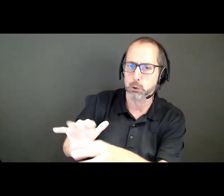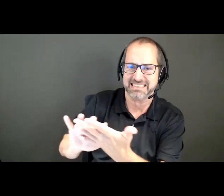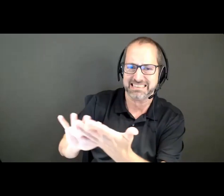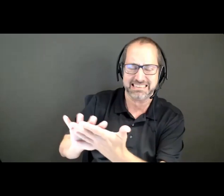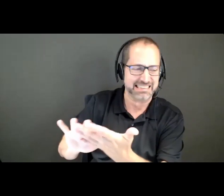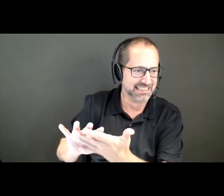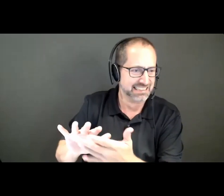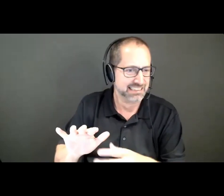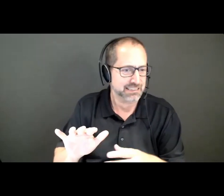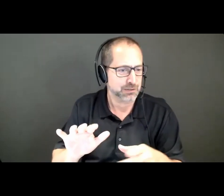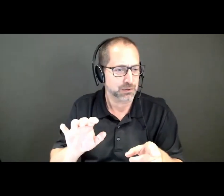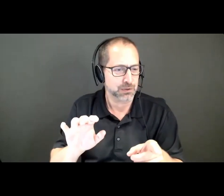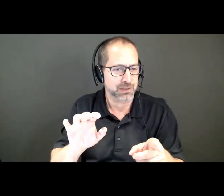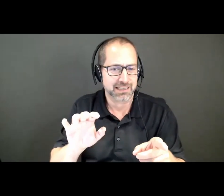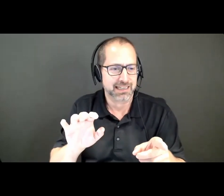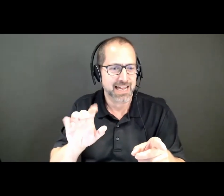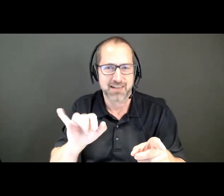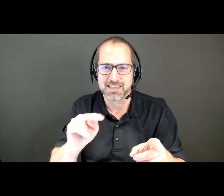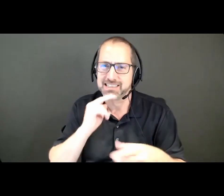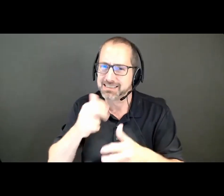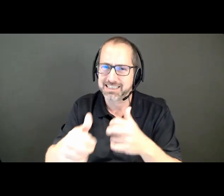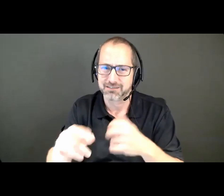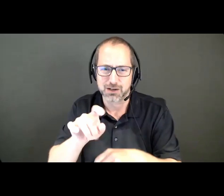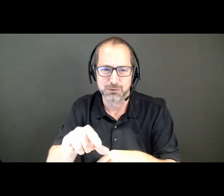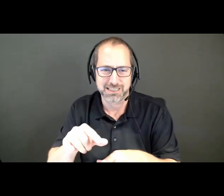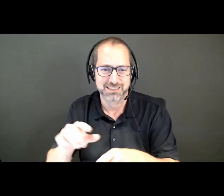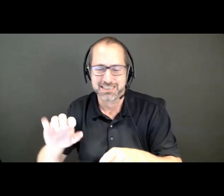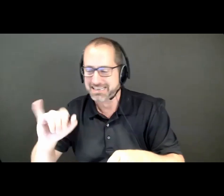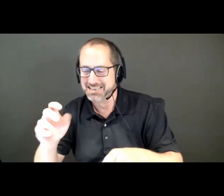questions, sorry everyone! >> DR. EVELYN KISSI: